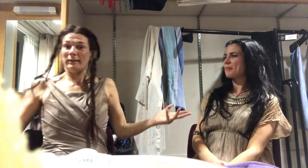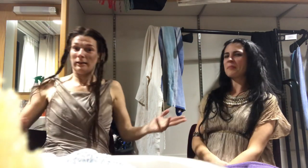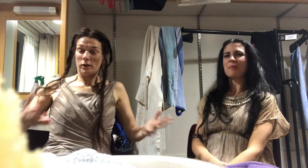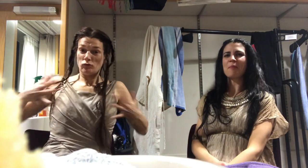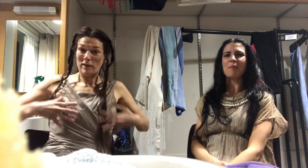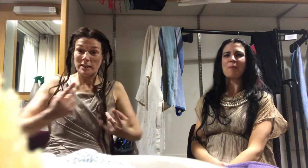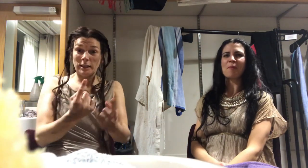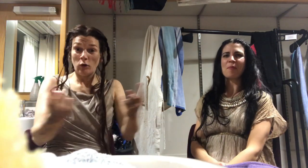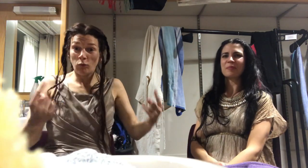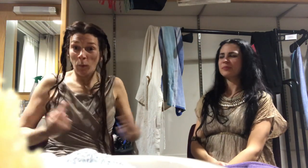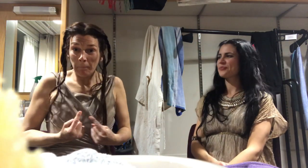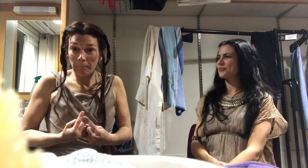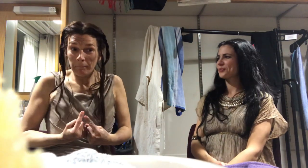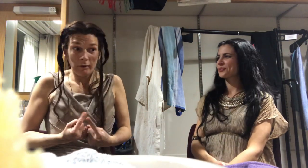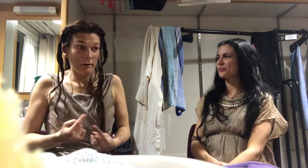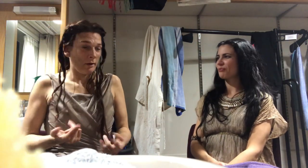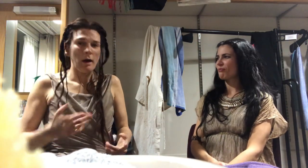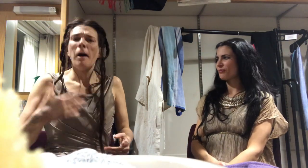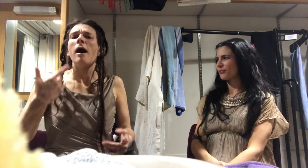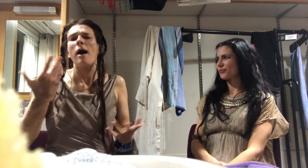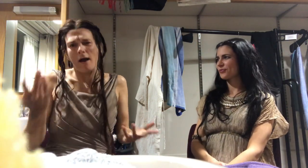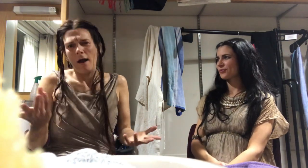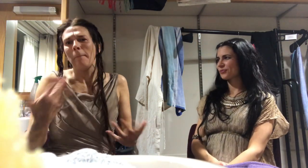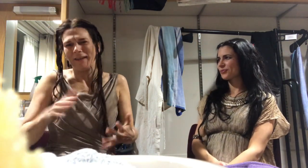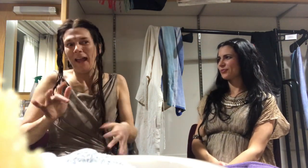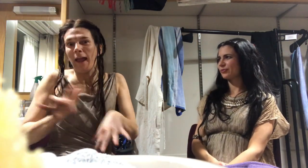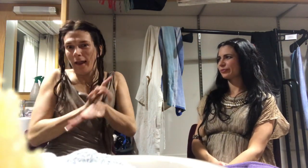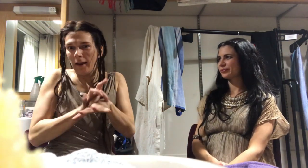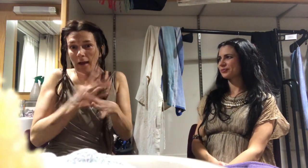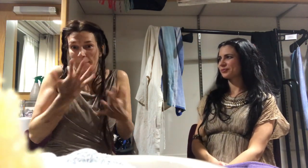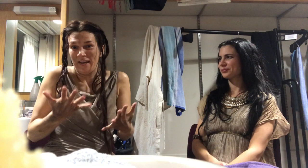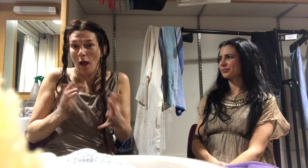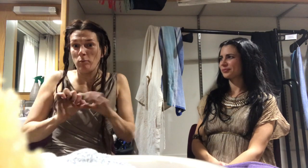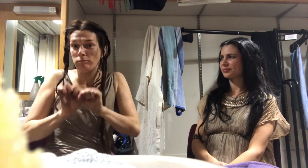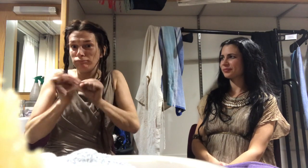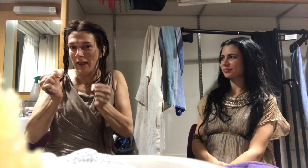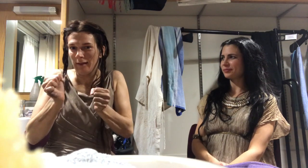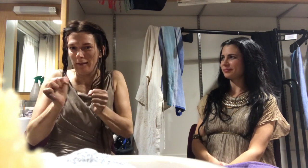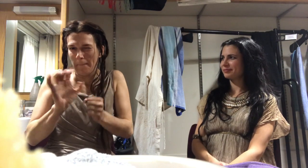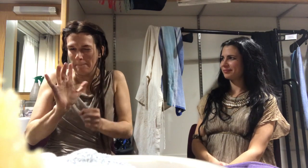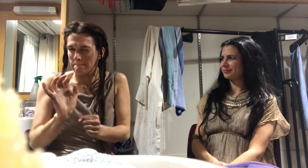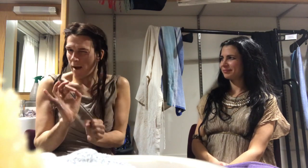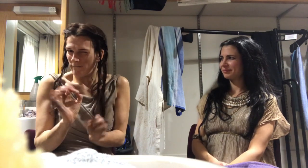So, we're in our dressing room and we've just performed our scene and now on a break